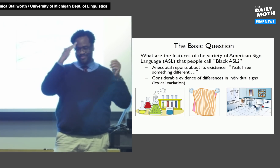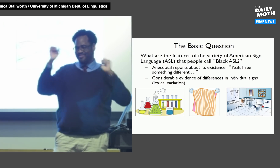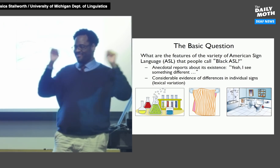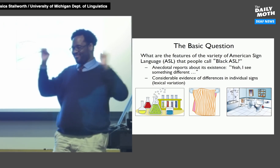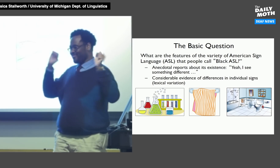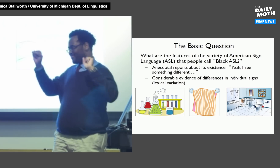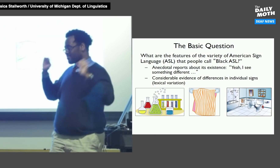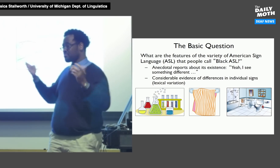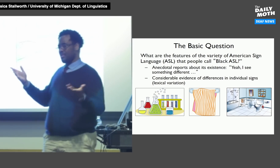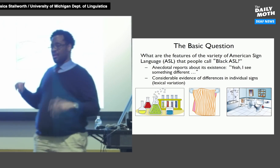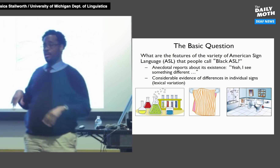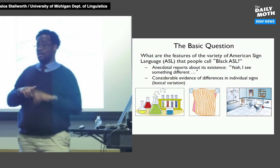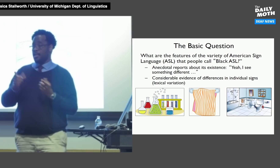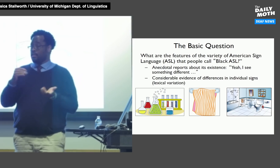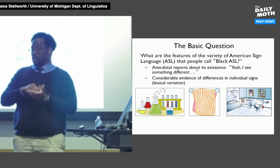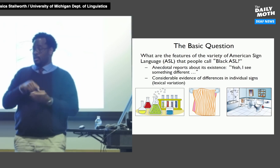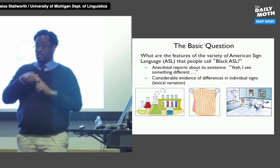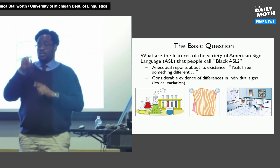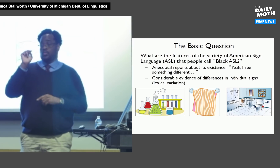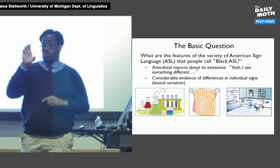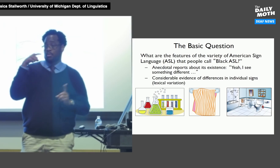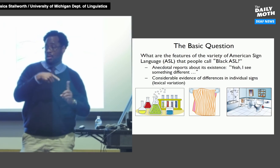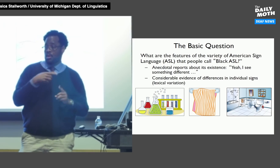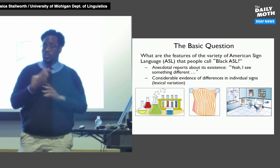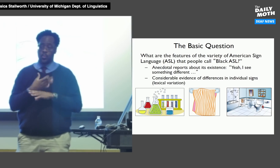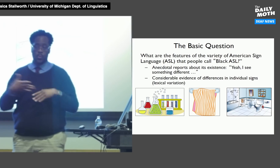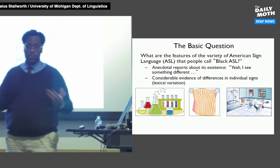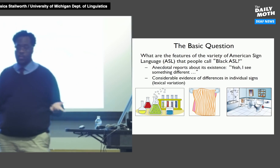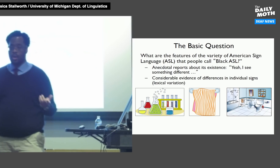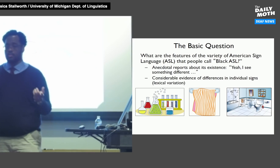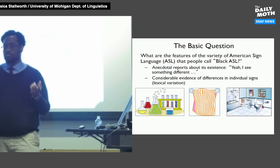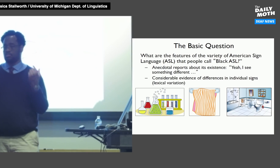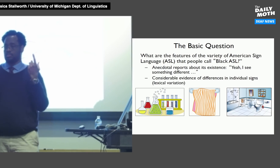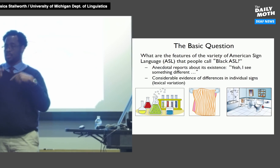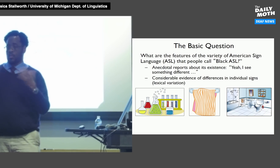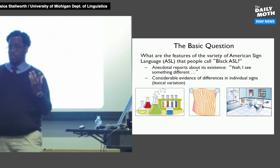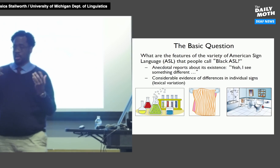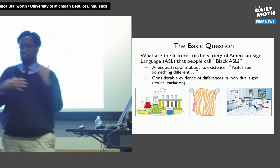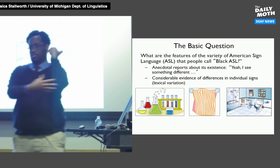You all know that sign. But in North Carolina, what do they use?